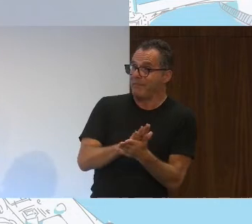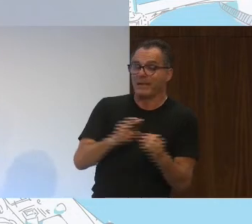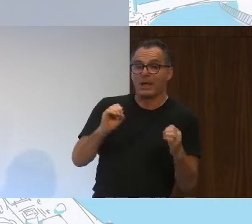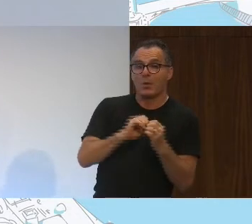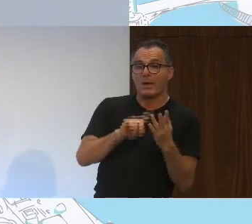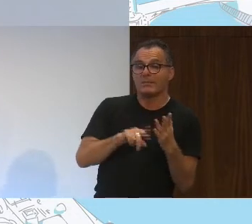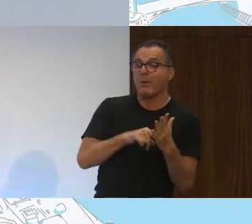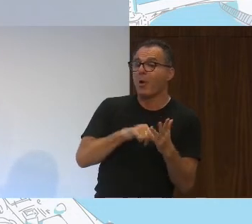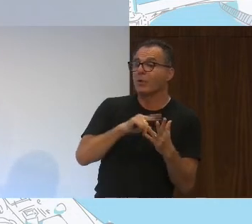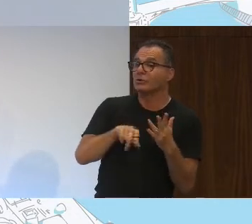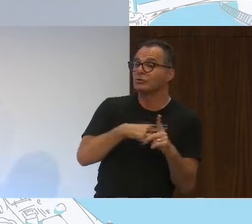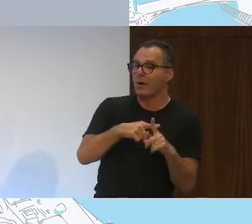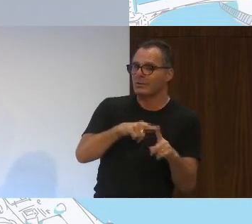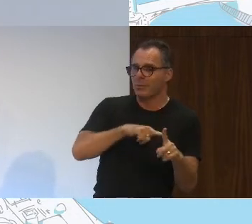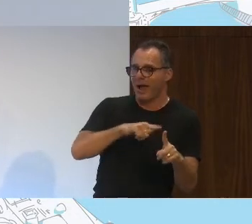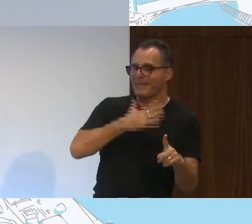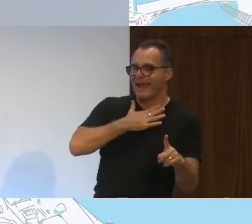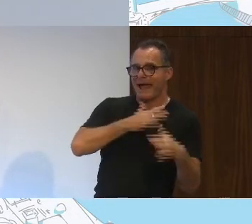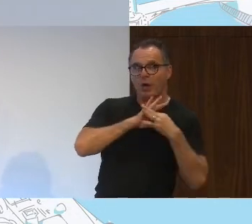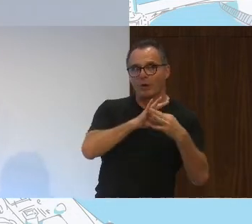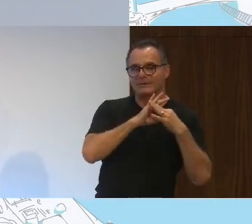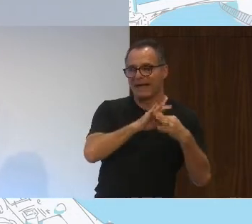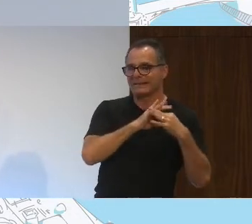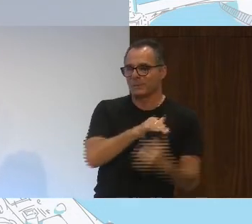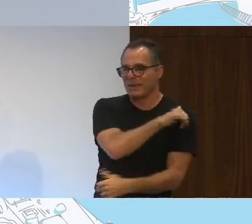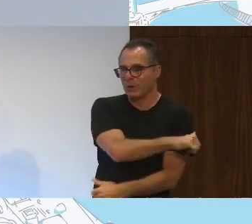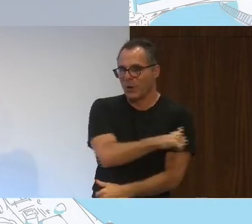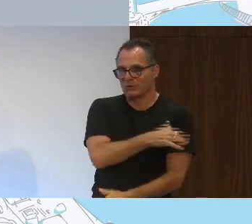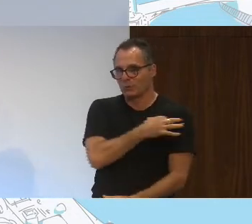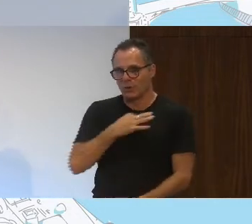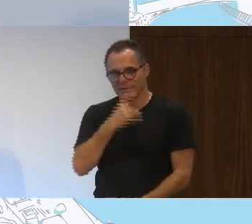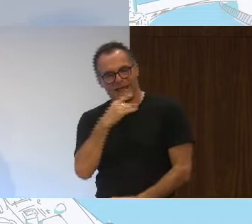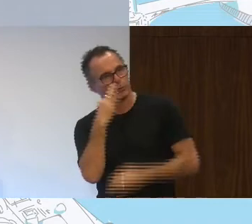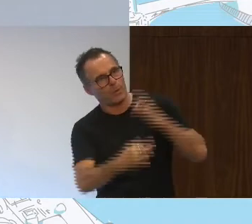with the neurologists or the nurse and they can ask for other things. But likewise, there are some people who are quite happy